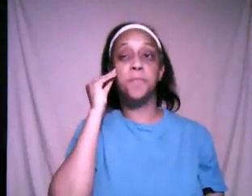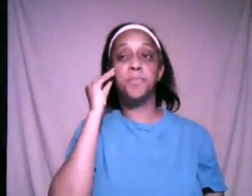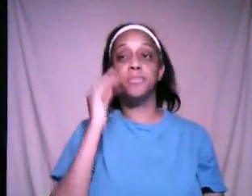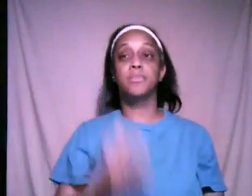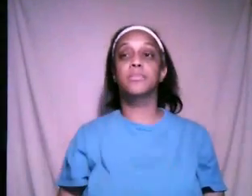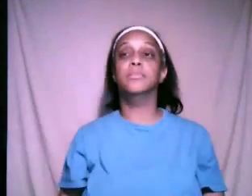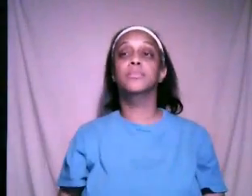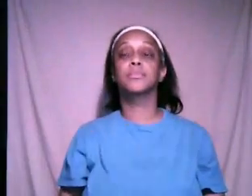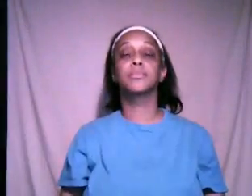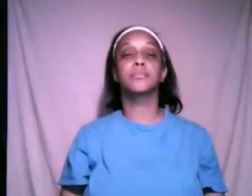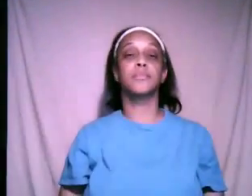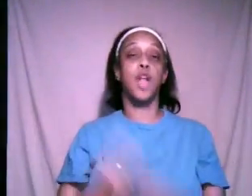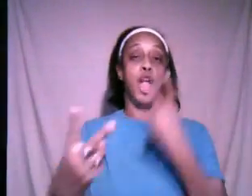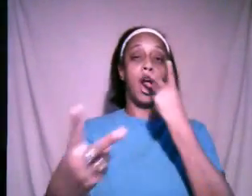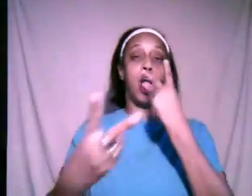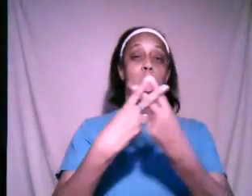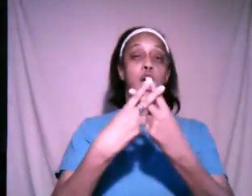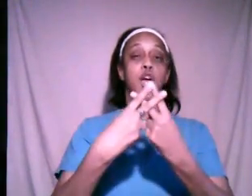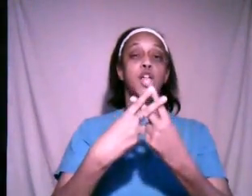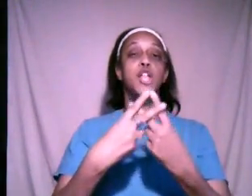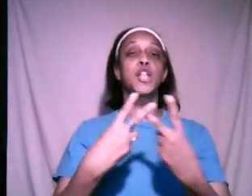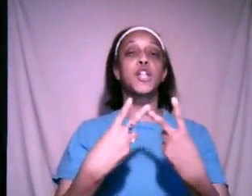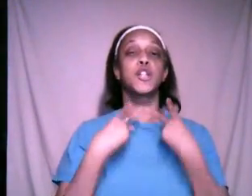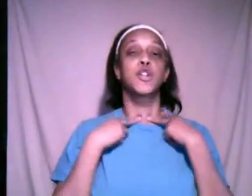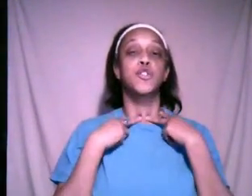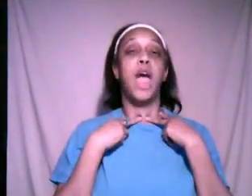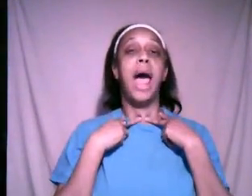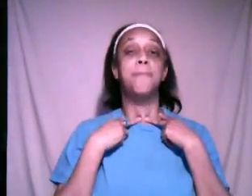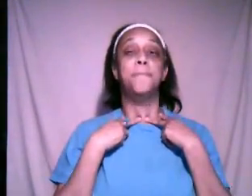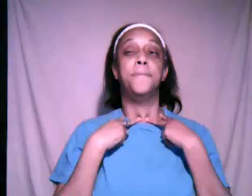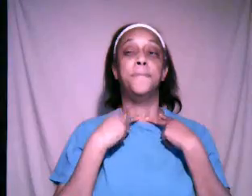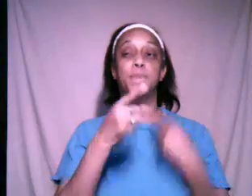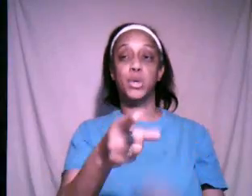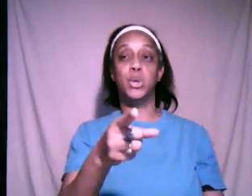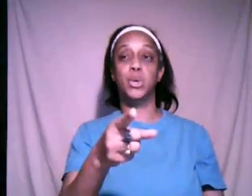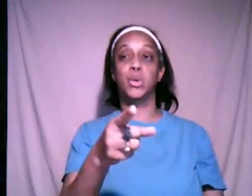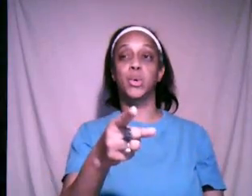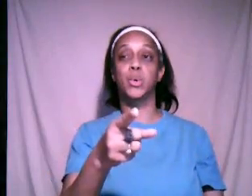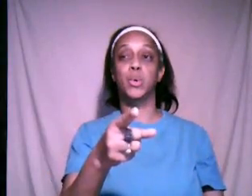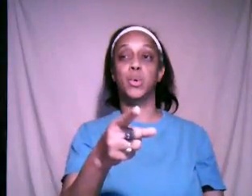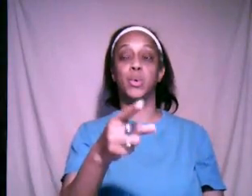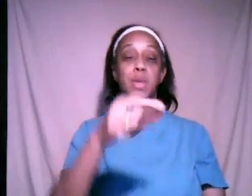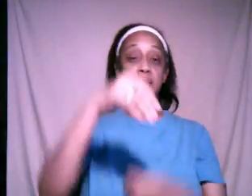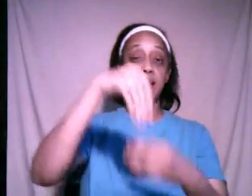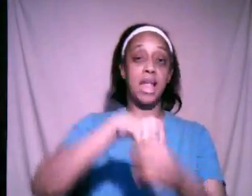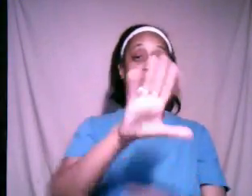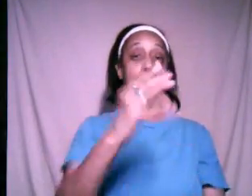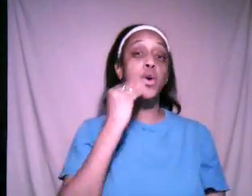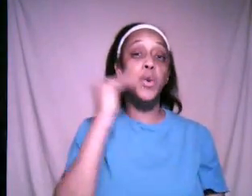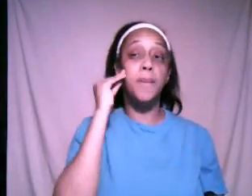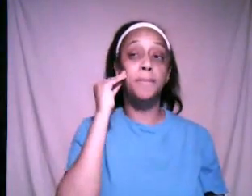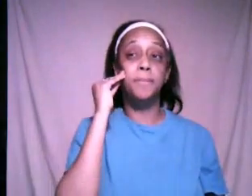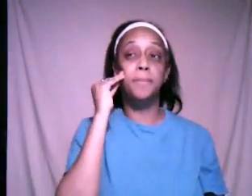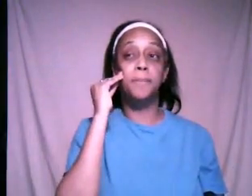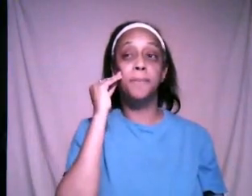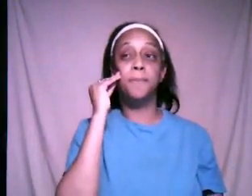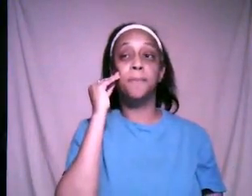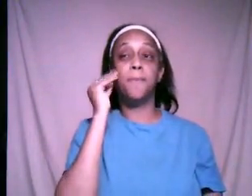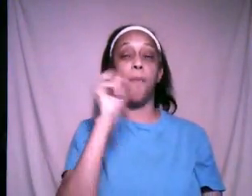* Trapped you in your home or